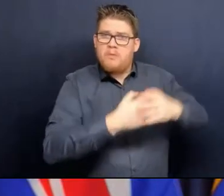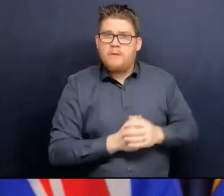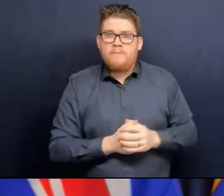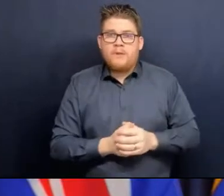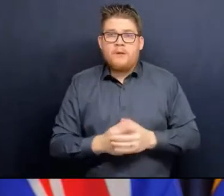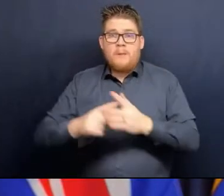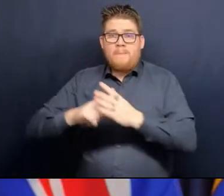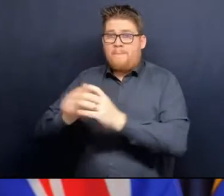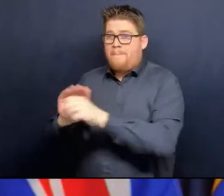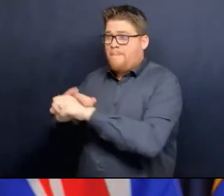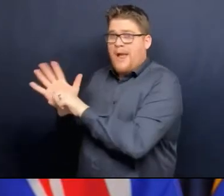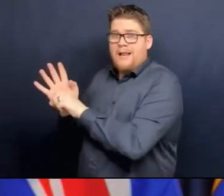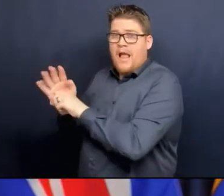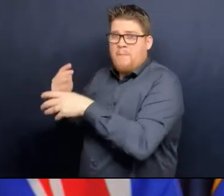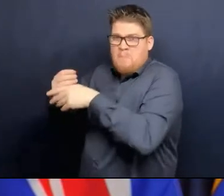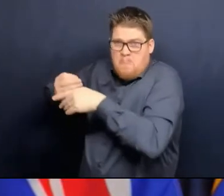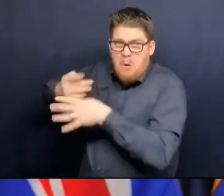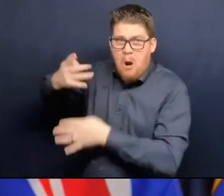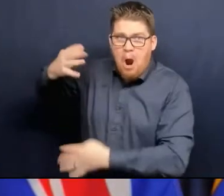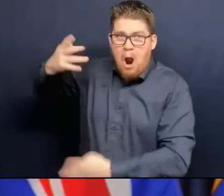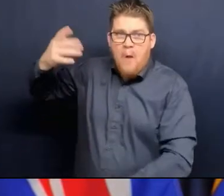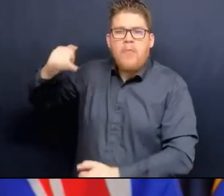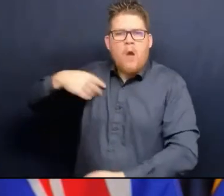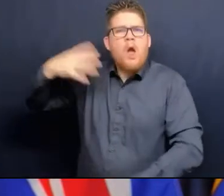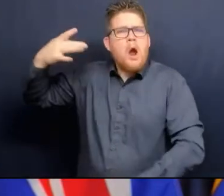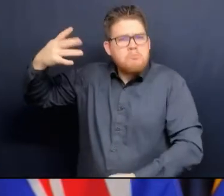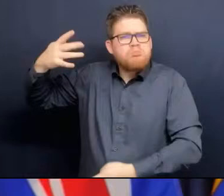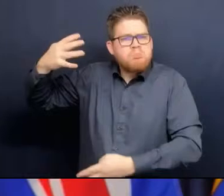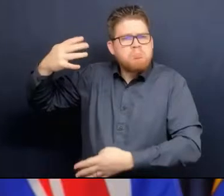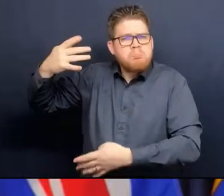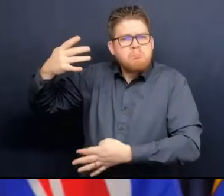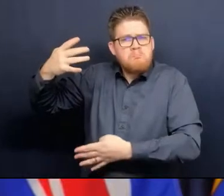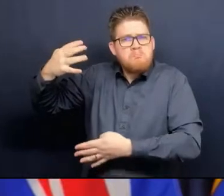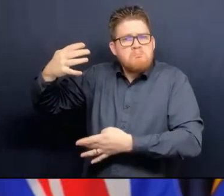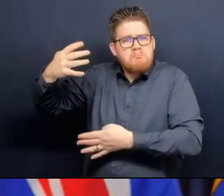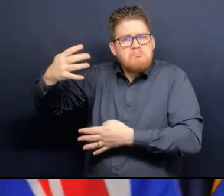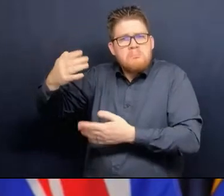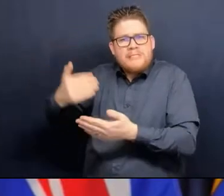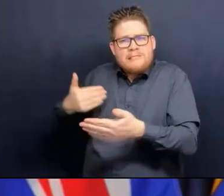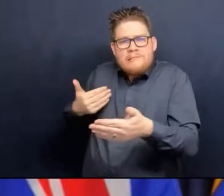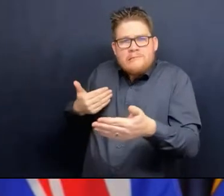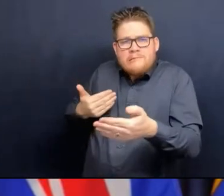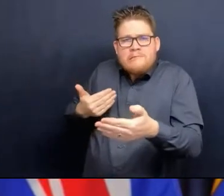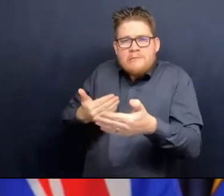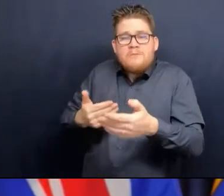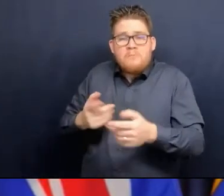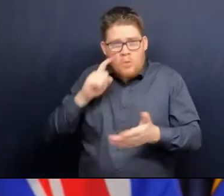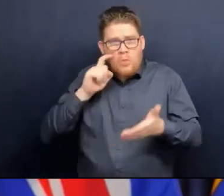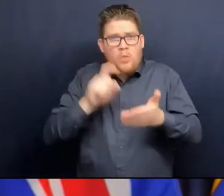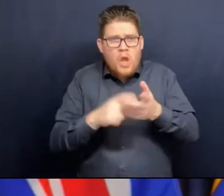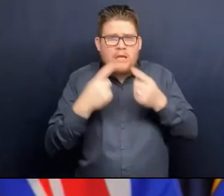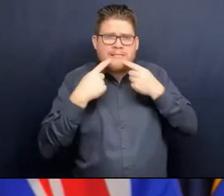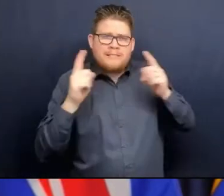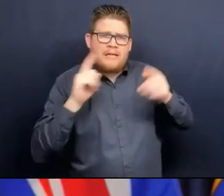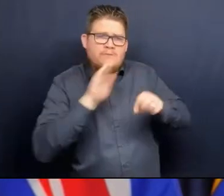for surgeries, but fewer than there were at the beginning of the pandemic, which is an achievement of our health care